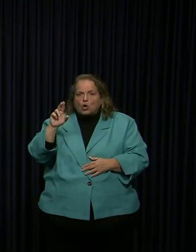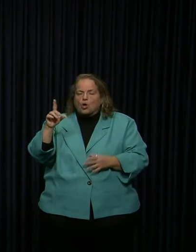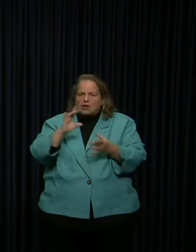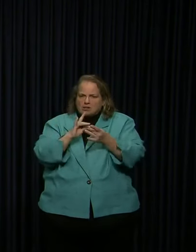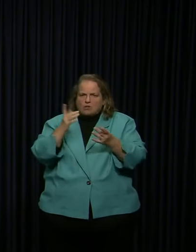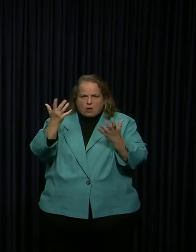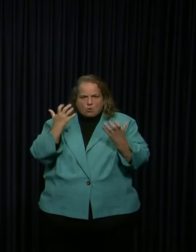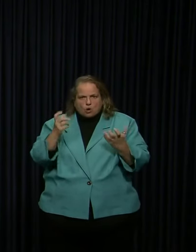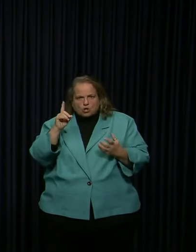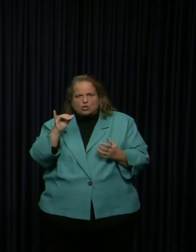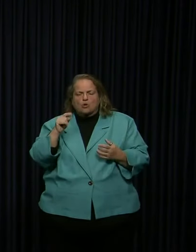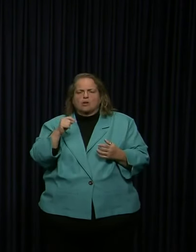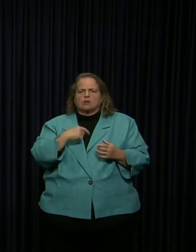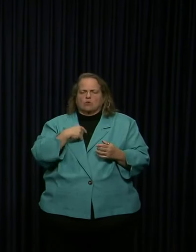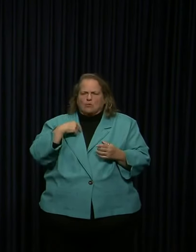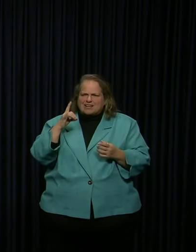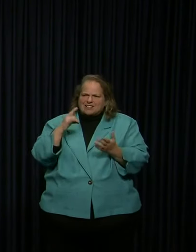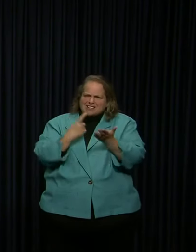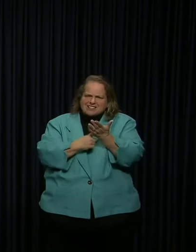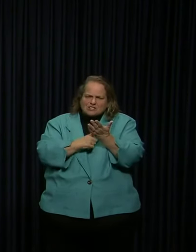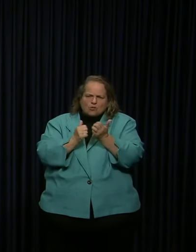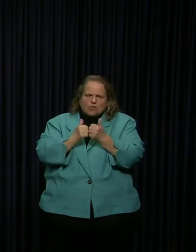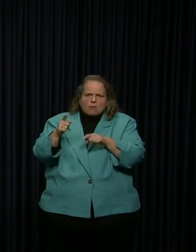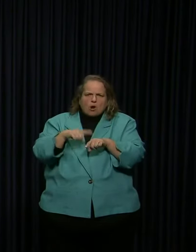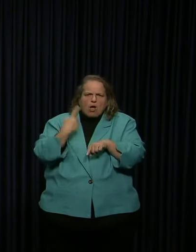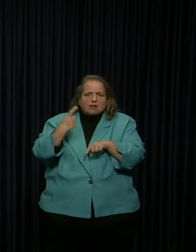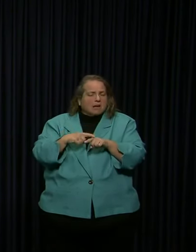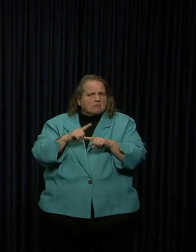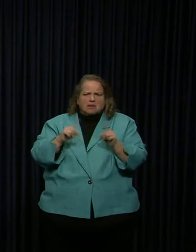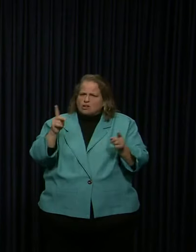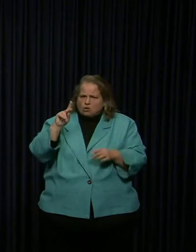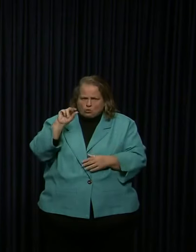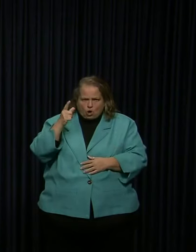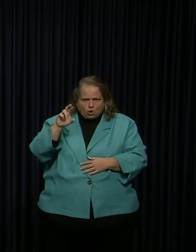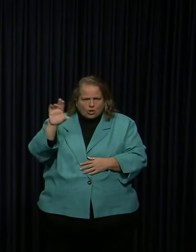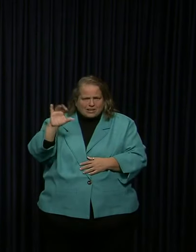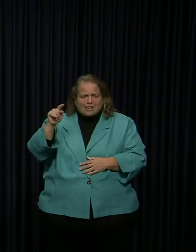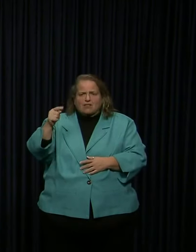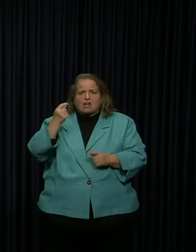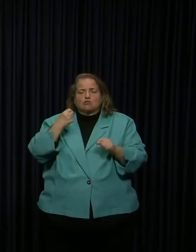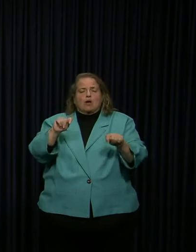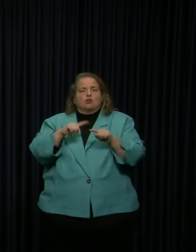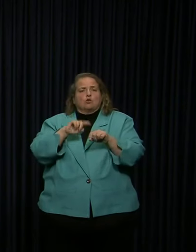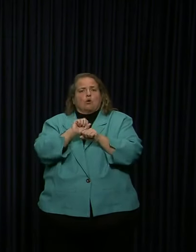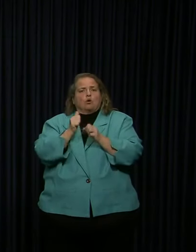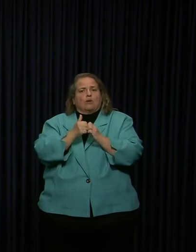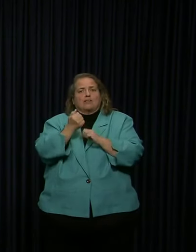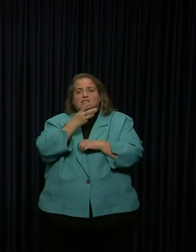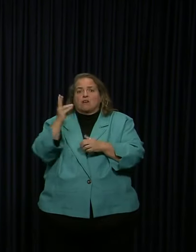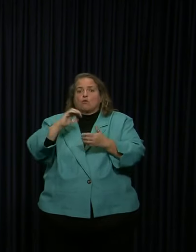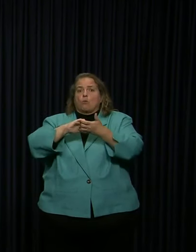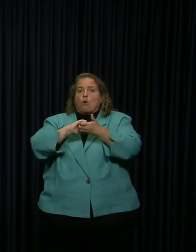PRIMARILY BASED ON A TWEET FROM THE PRESIDENT THAT TALKED ABOUT